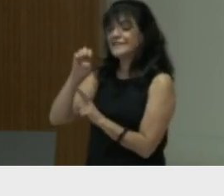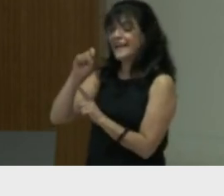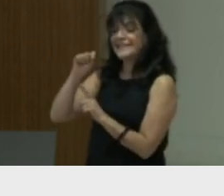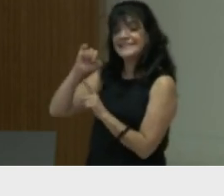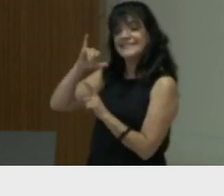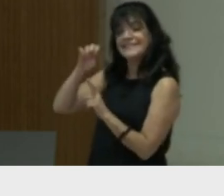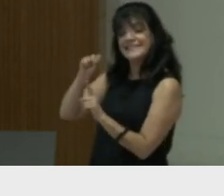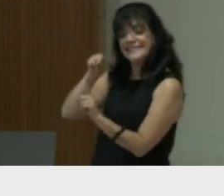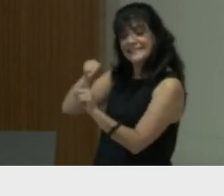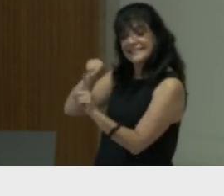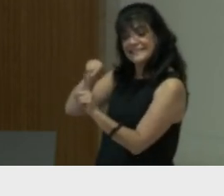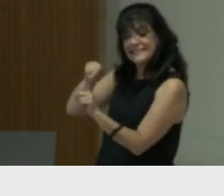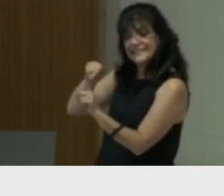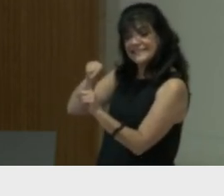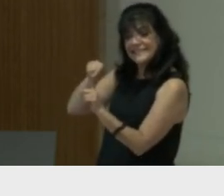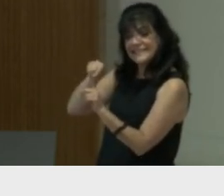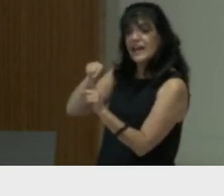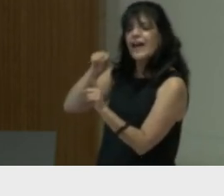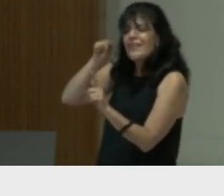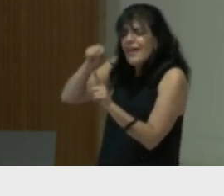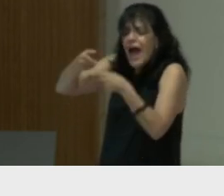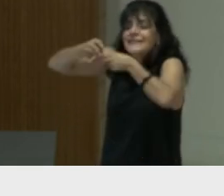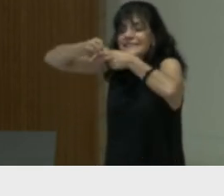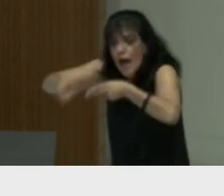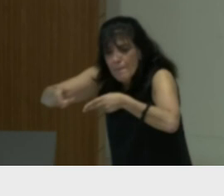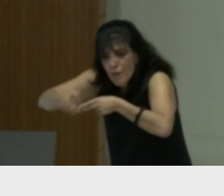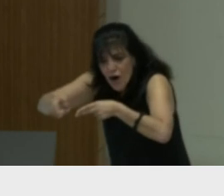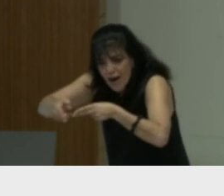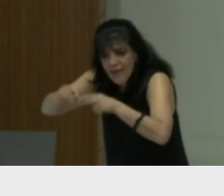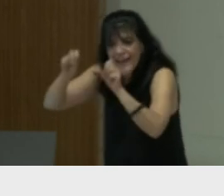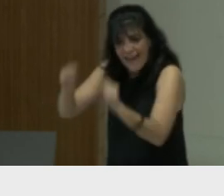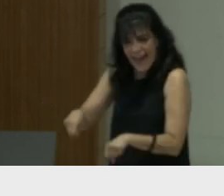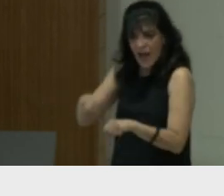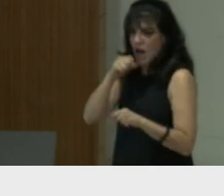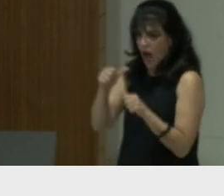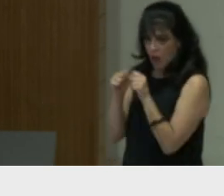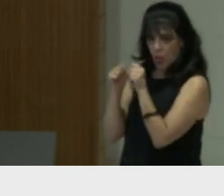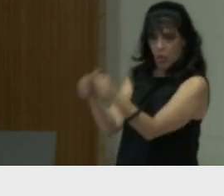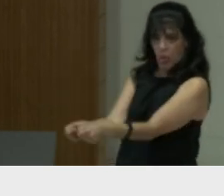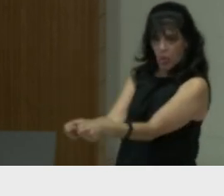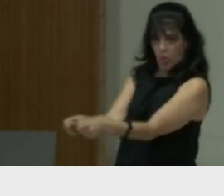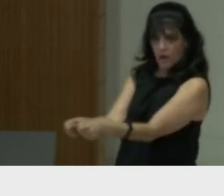that the issue may be short lived, or occasional rather than permanent. So in our examples,